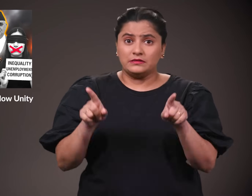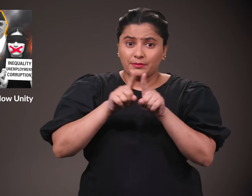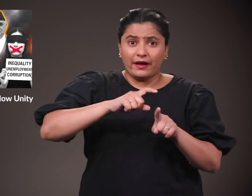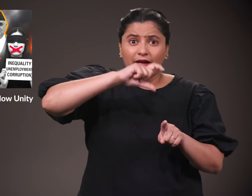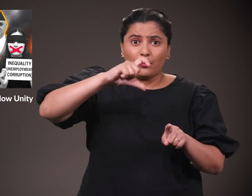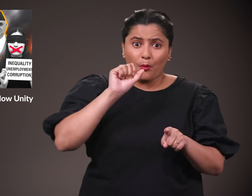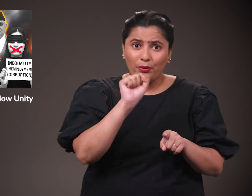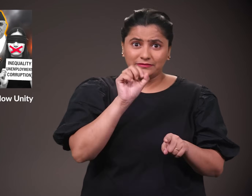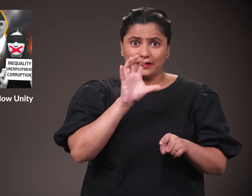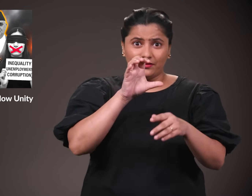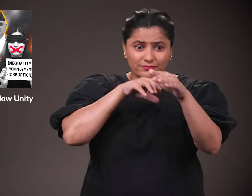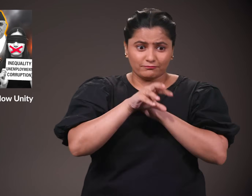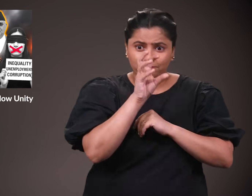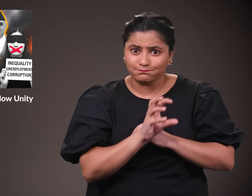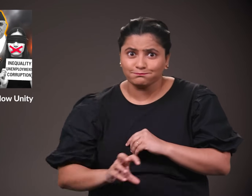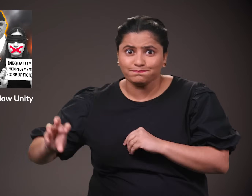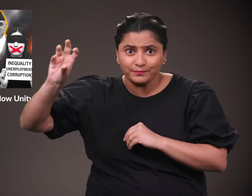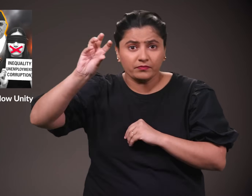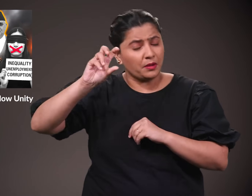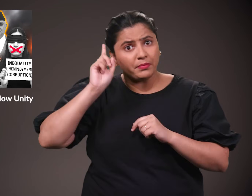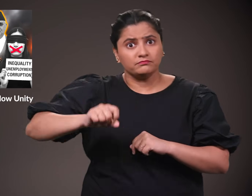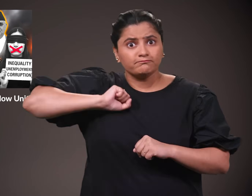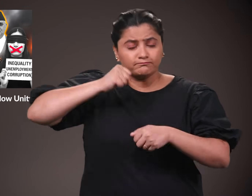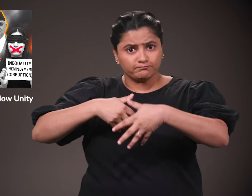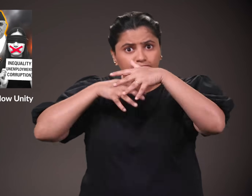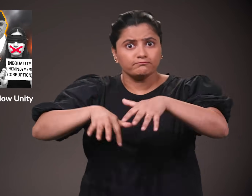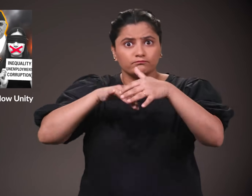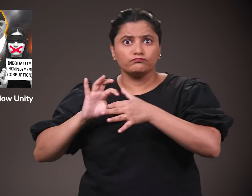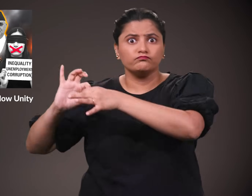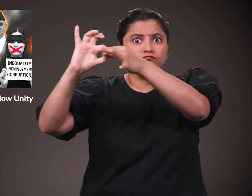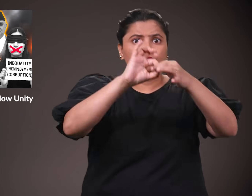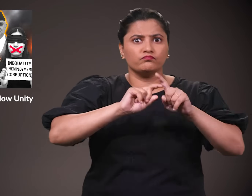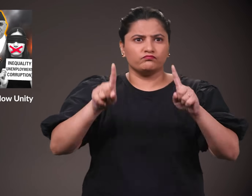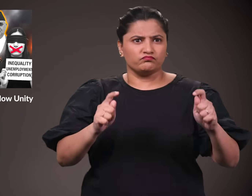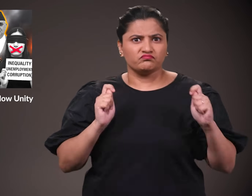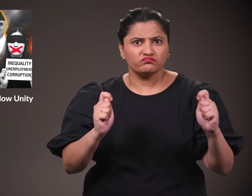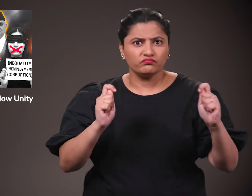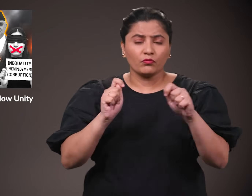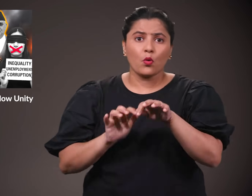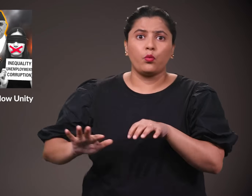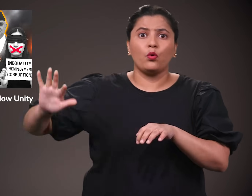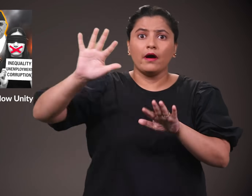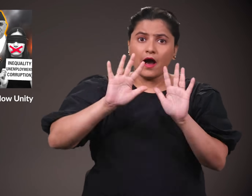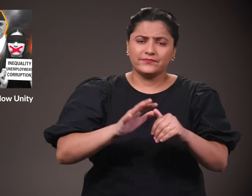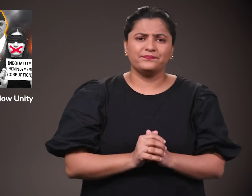People nationwide remained united, marching with banners in protest.